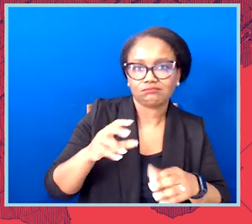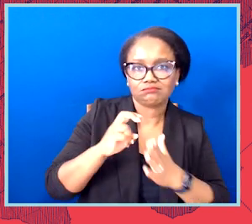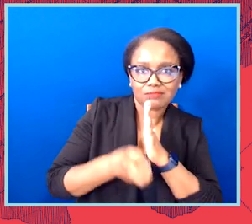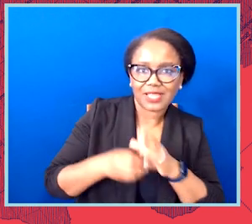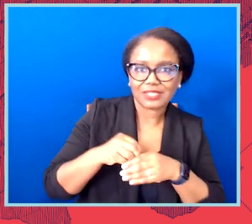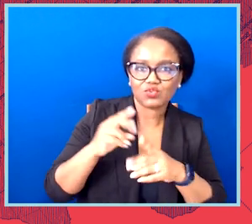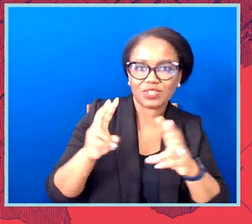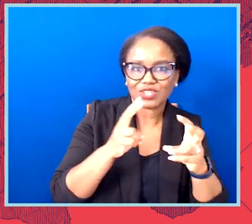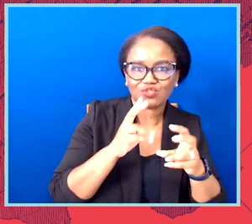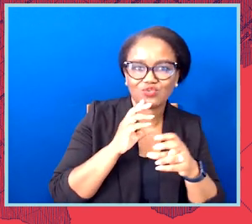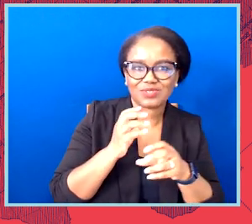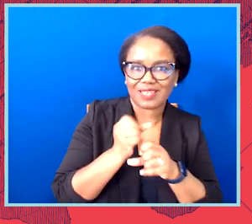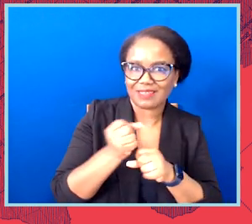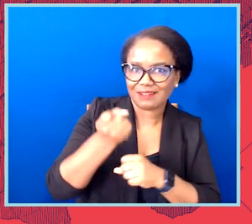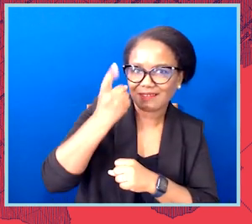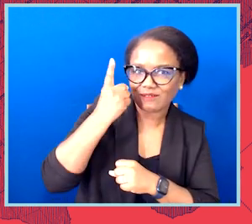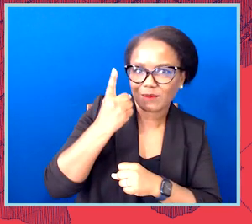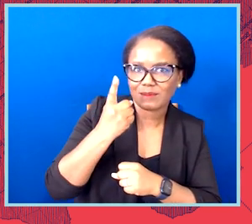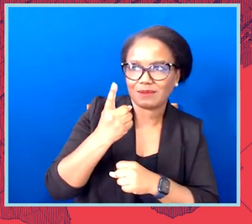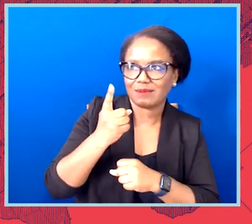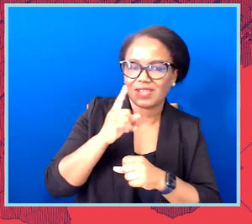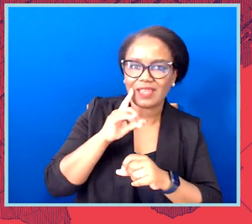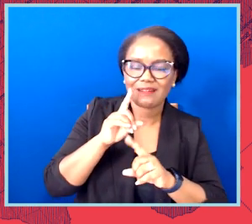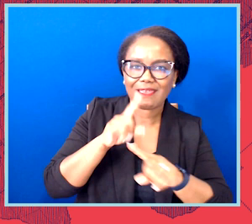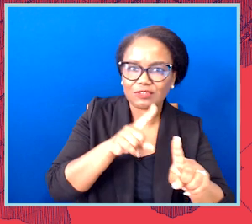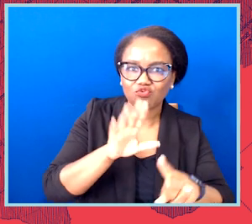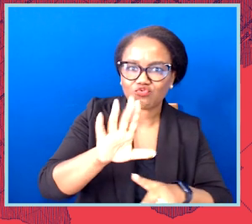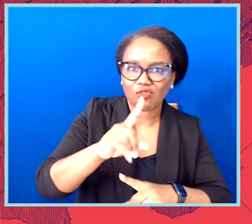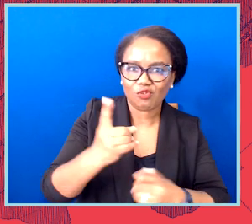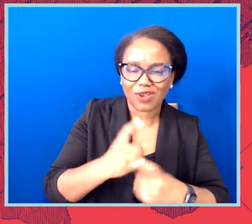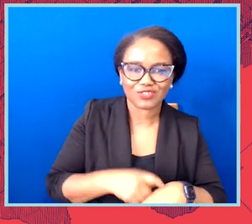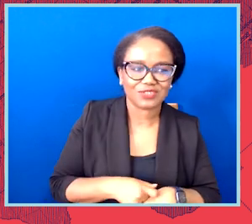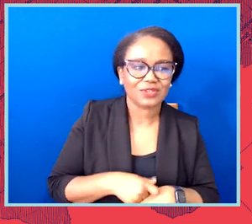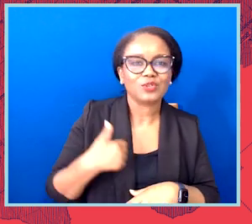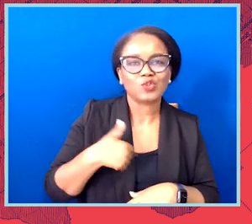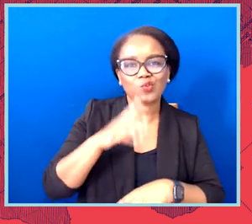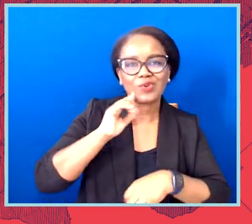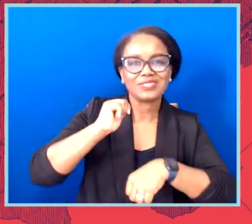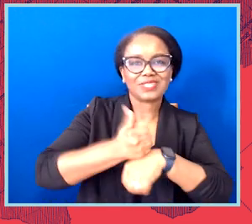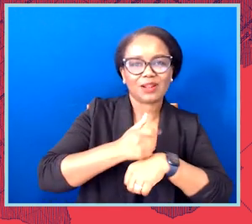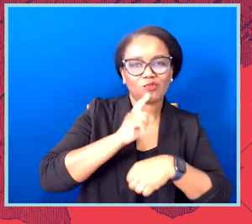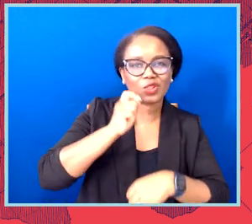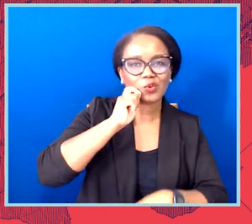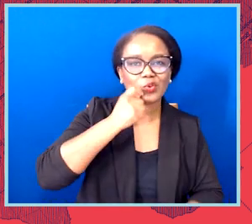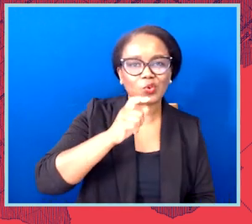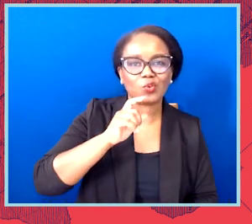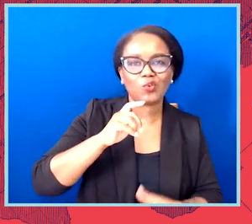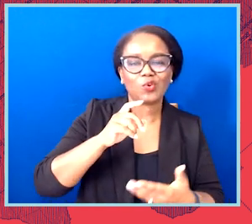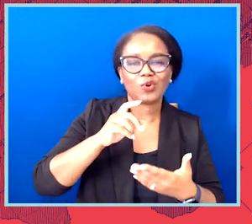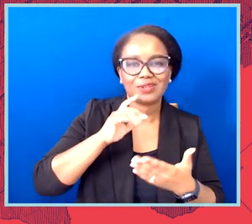So we created a really, really fantastic digital web product at ACLU.org/redistricting, which